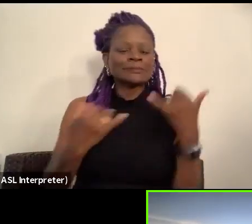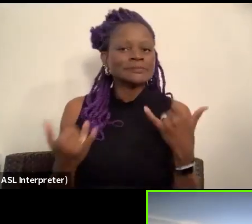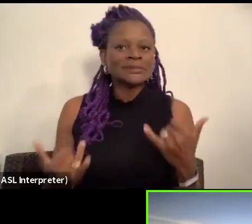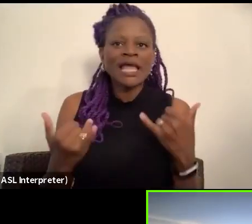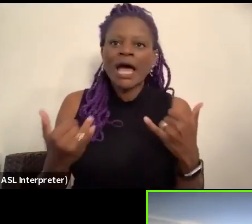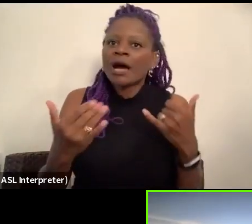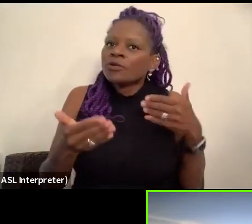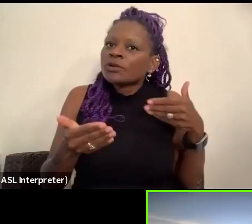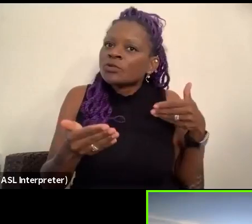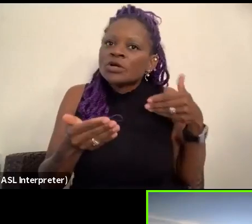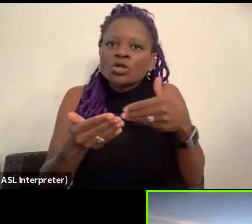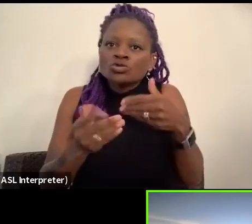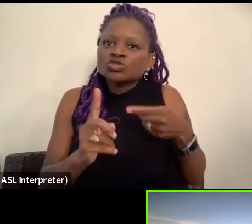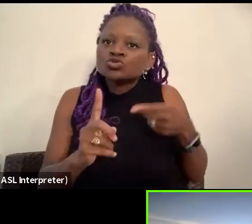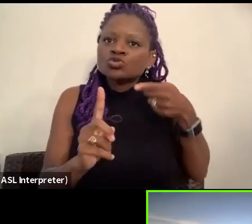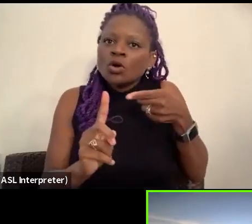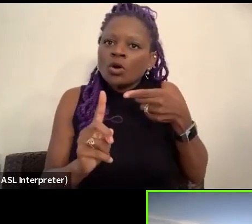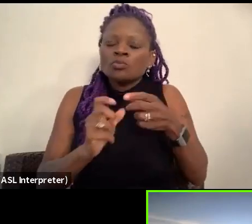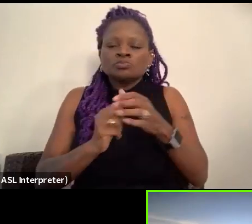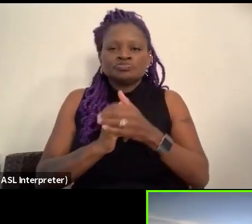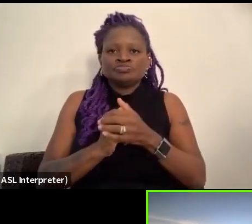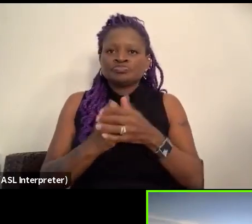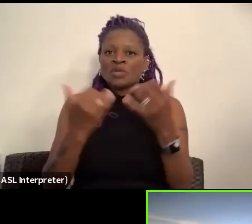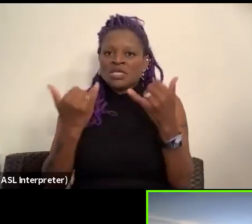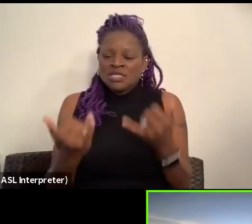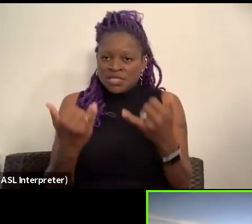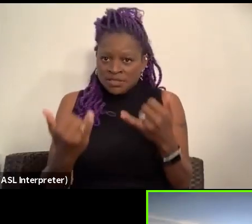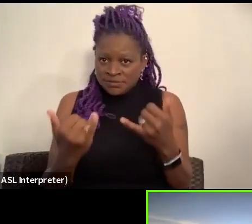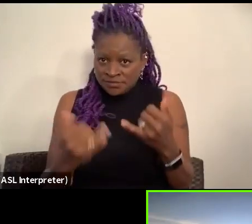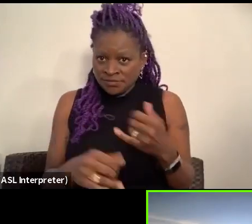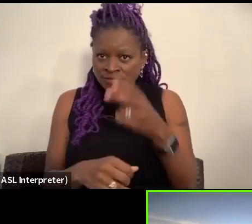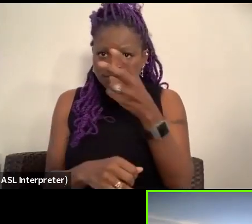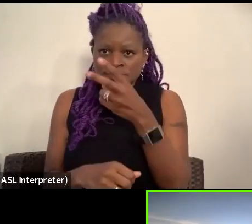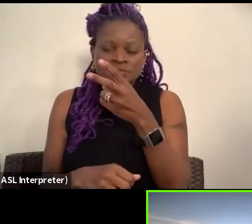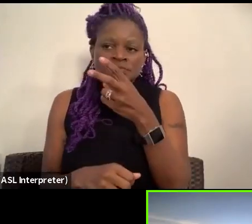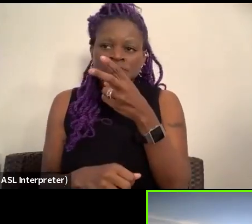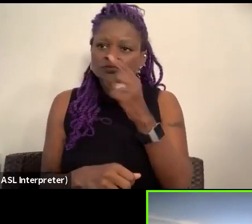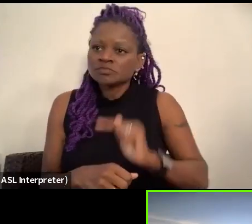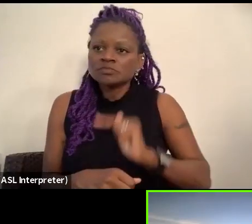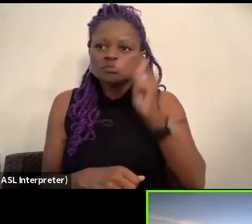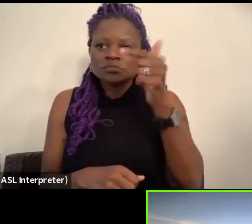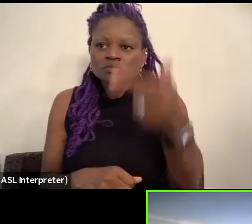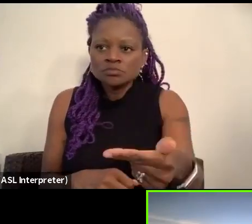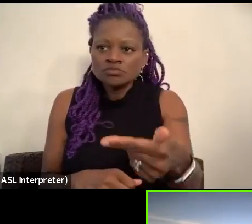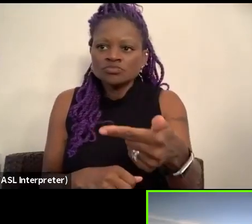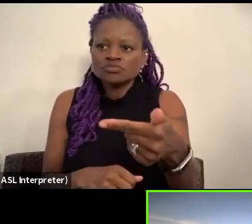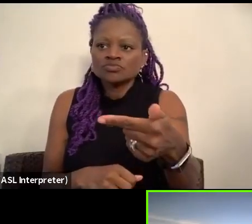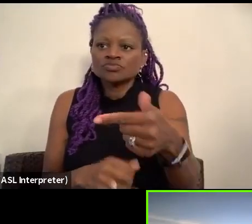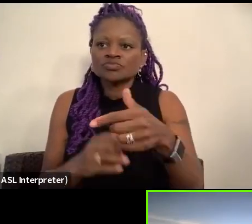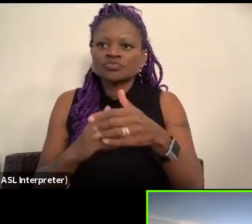So now I'm going to turn it over to doctora Mase, and they are vaccine chief Sharon, update on the vaccination campaign.